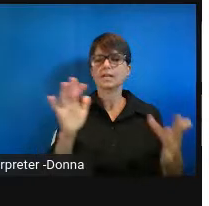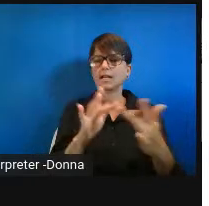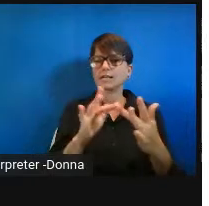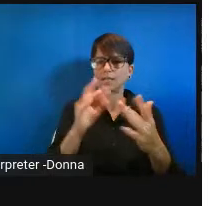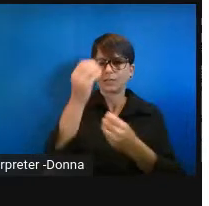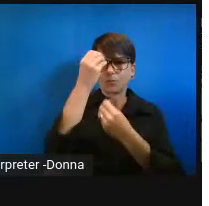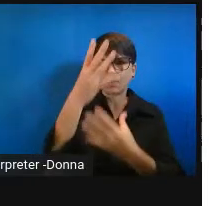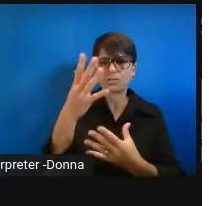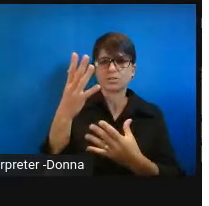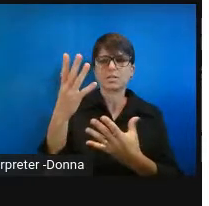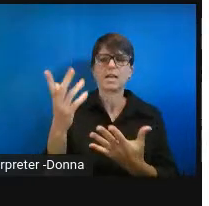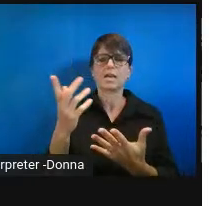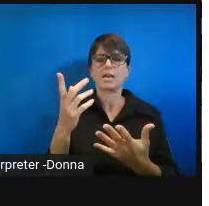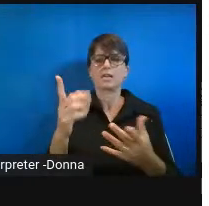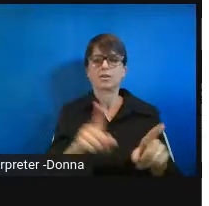Contact information and response